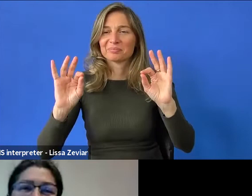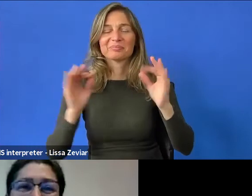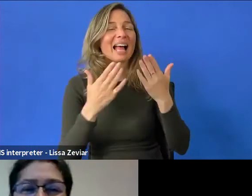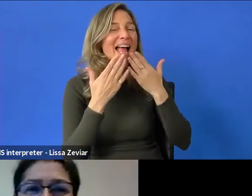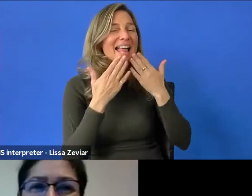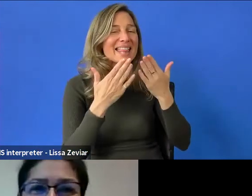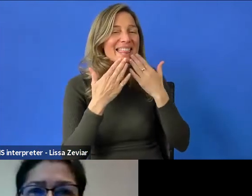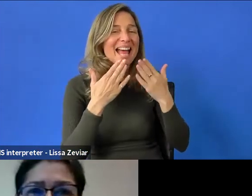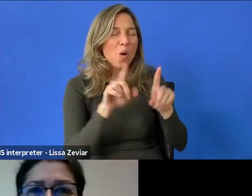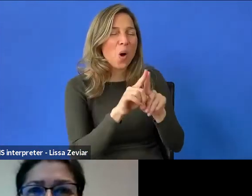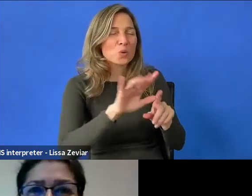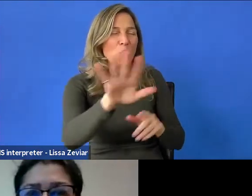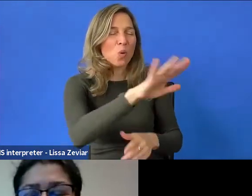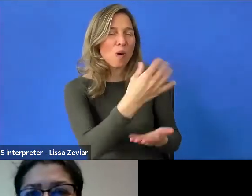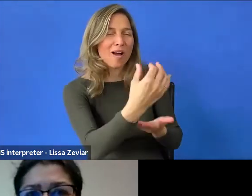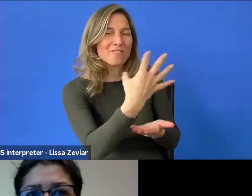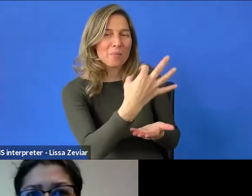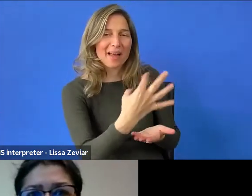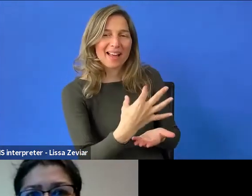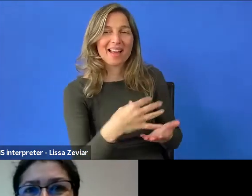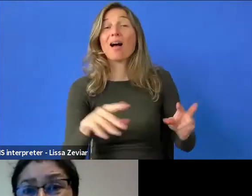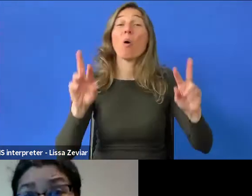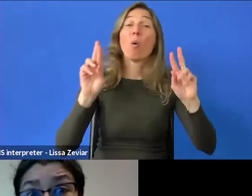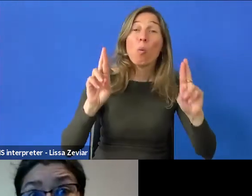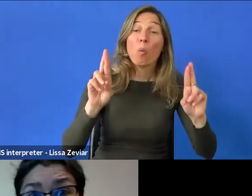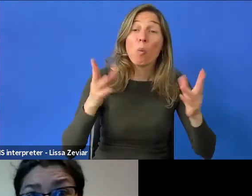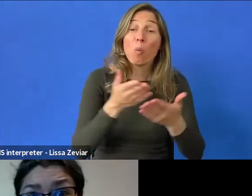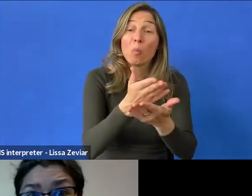and hope the virtual world will not create problems for us,